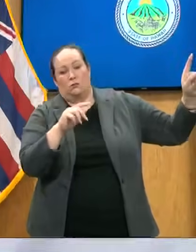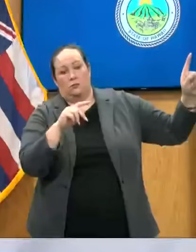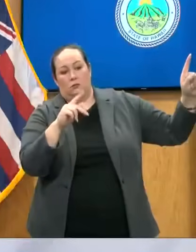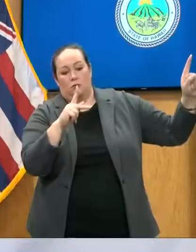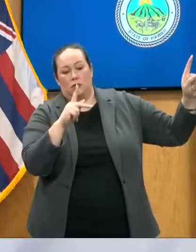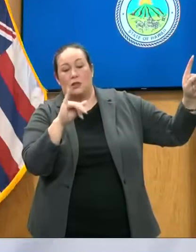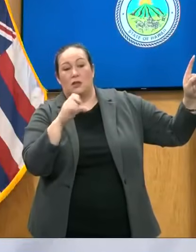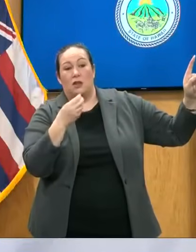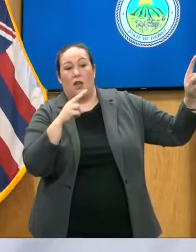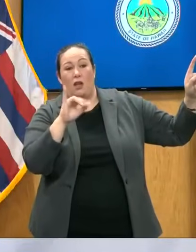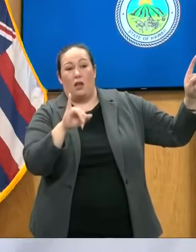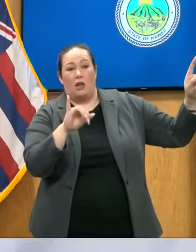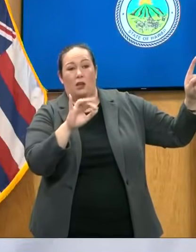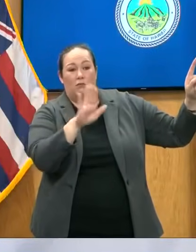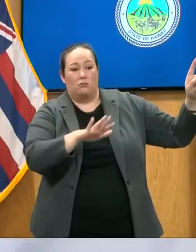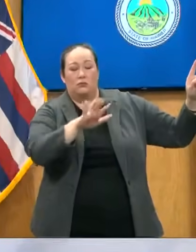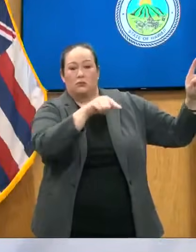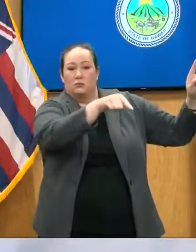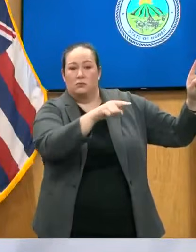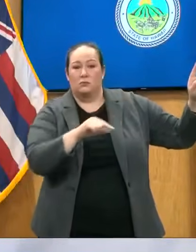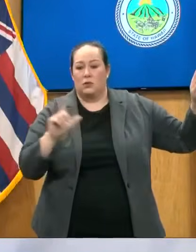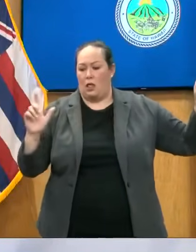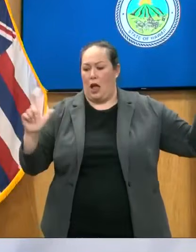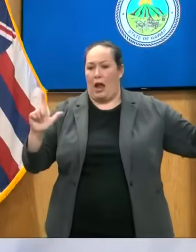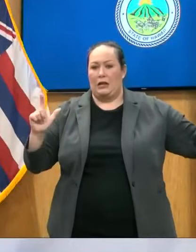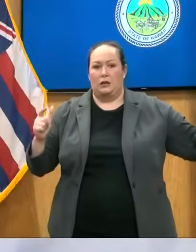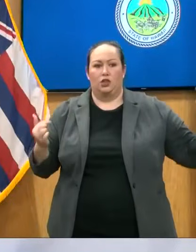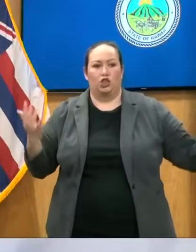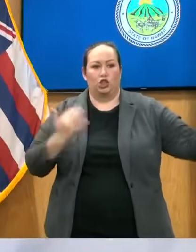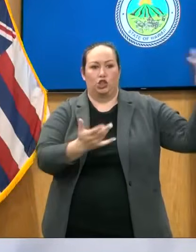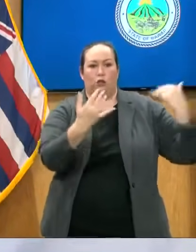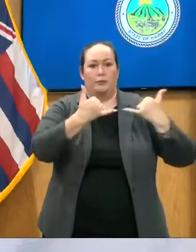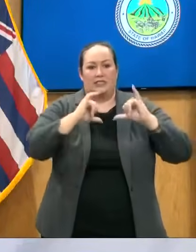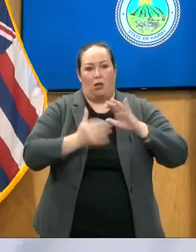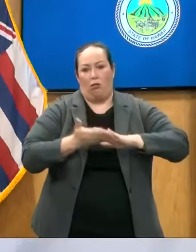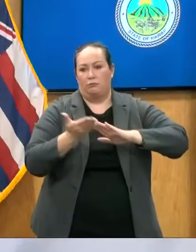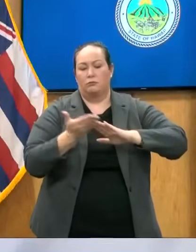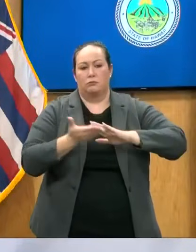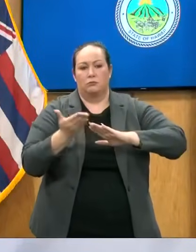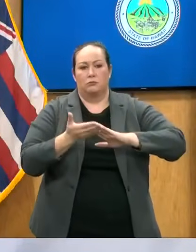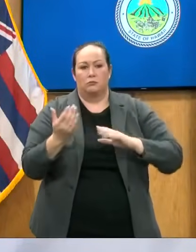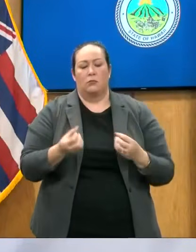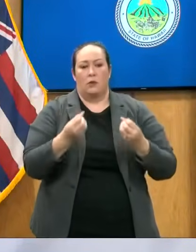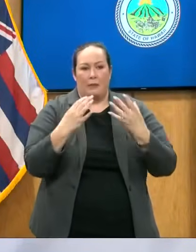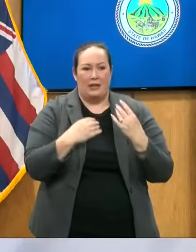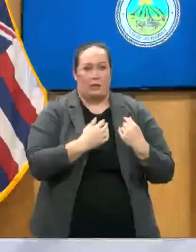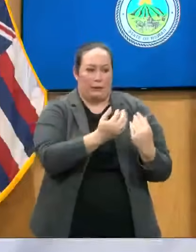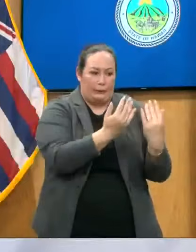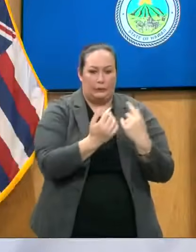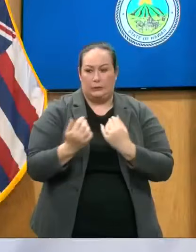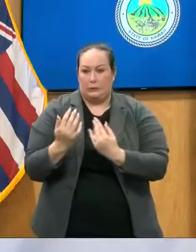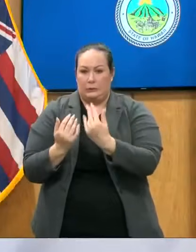in all of those areas that I we've had many small fires, in between these large